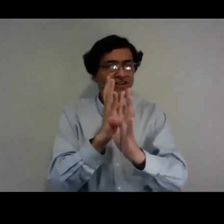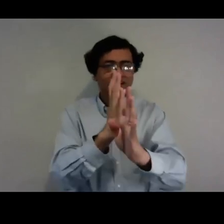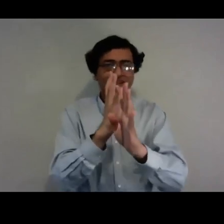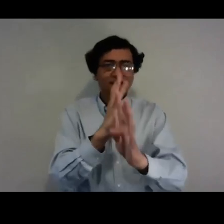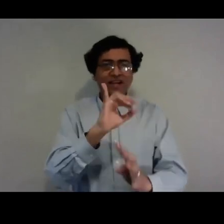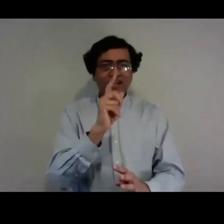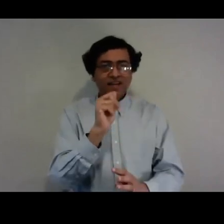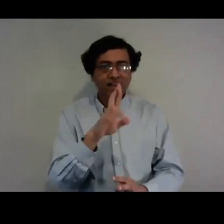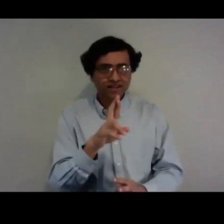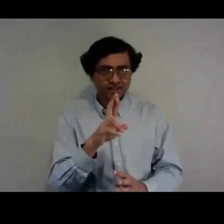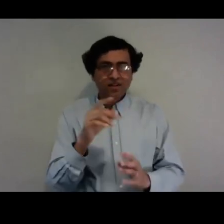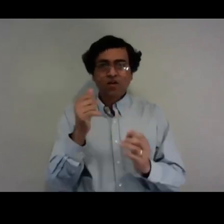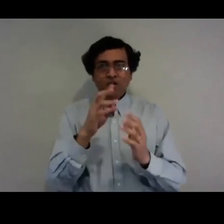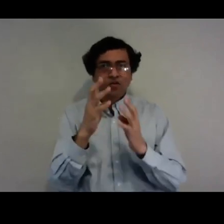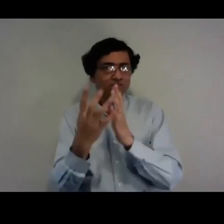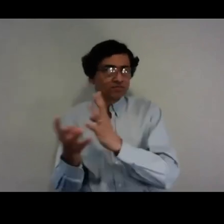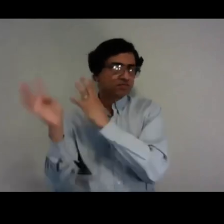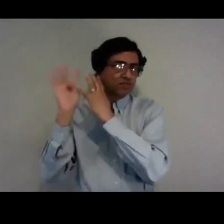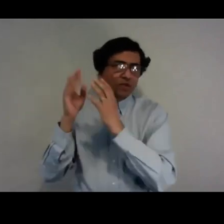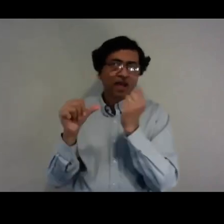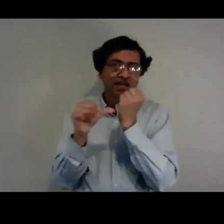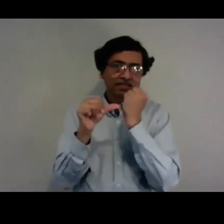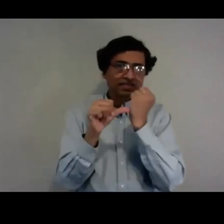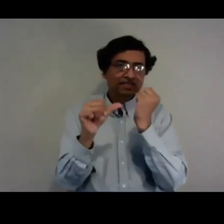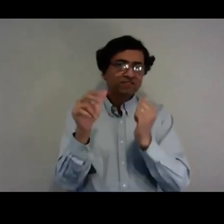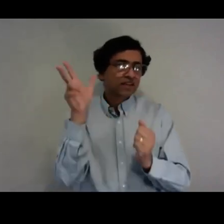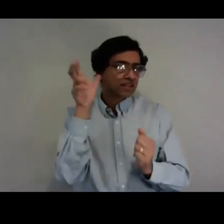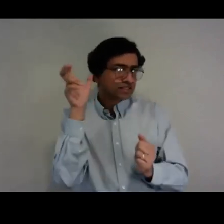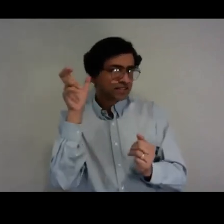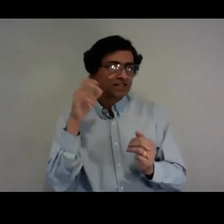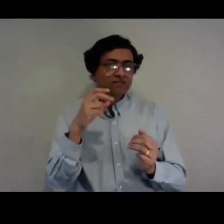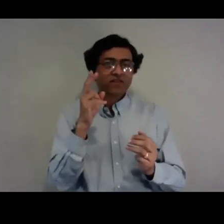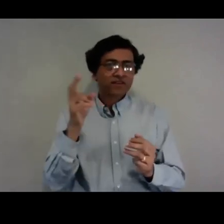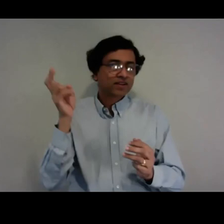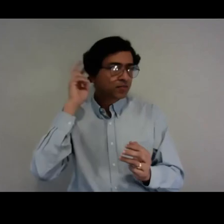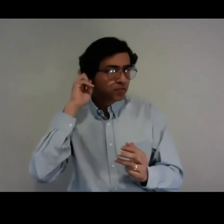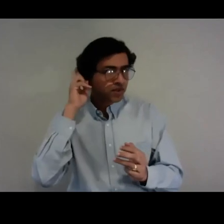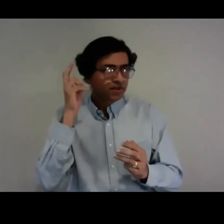captions across the teachers channel, that might be a way to do it.